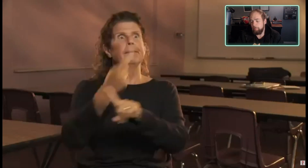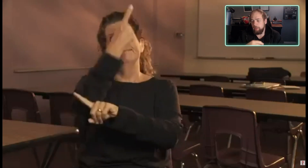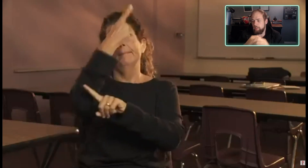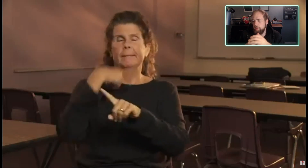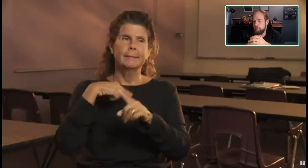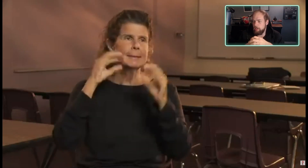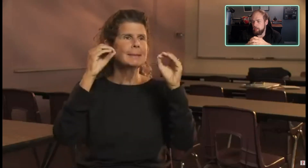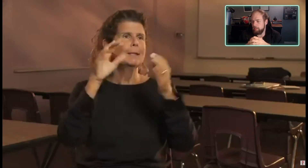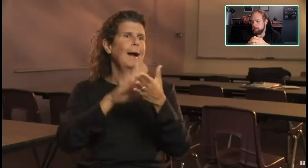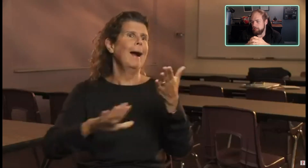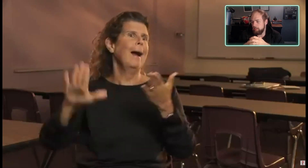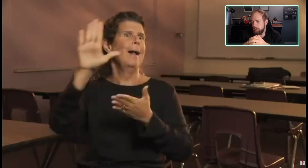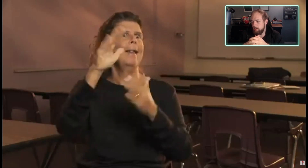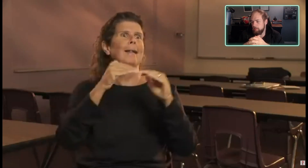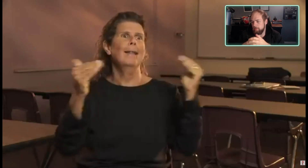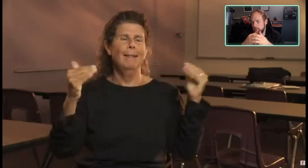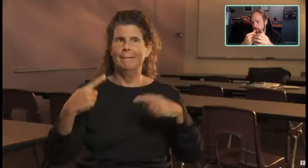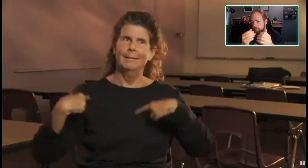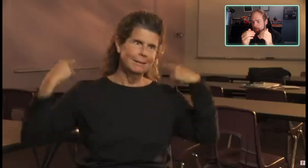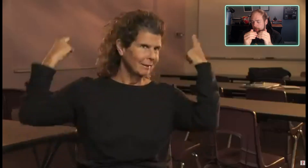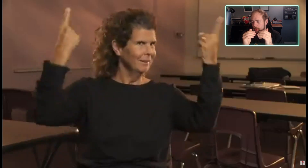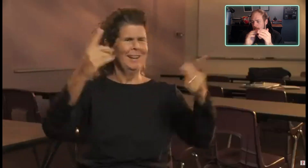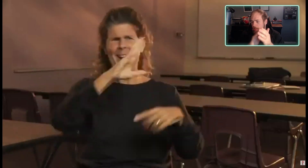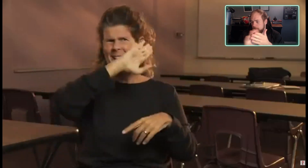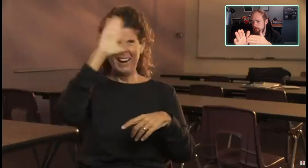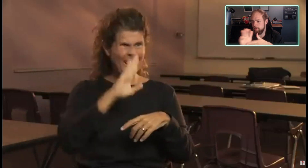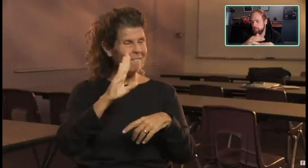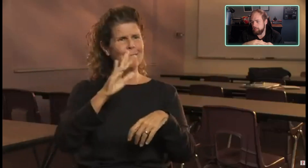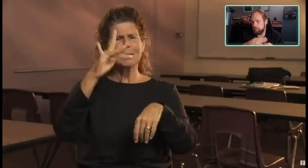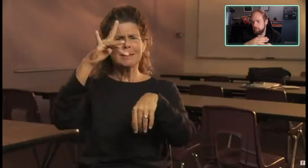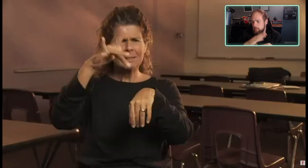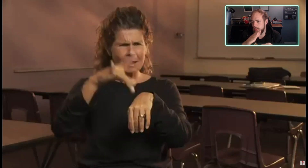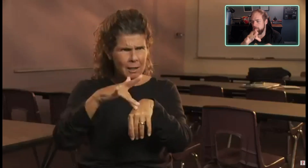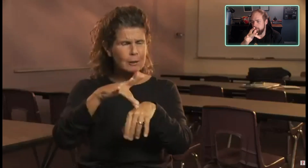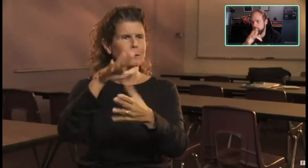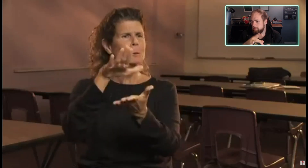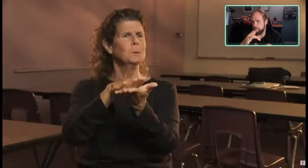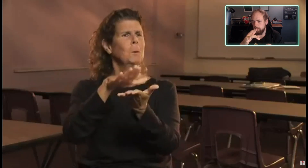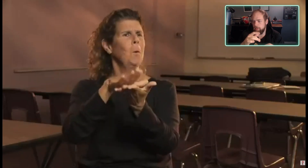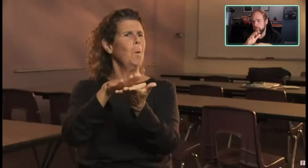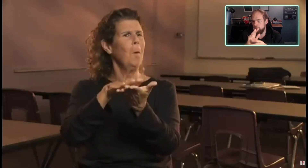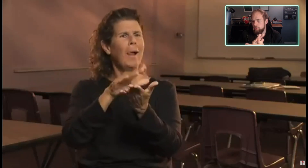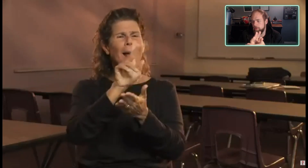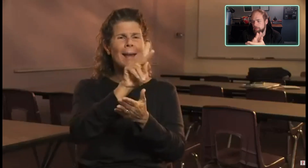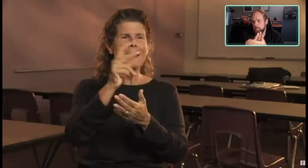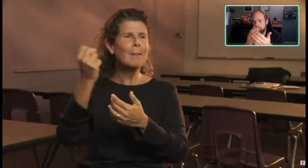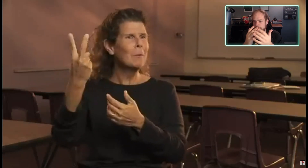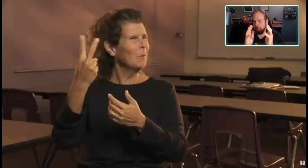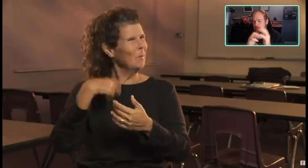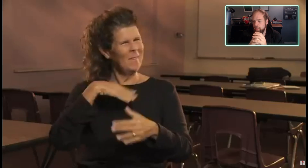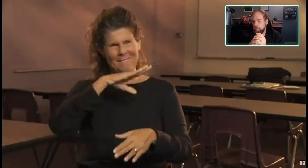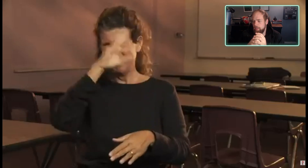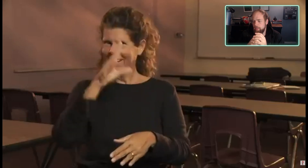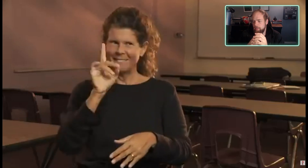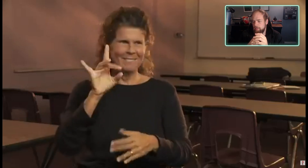planned the teaching a high school and now I'm teaching at college level never been to a school